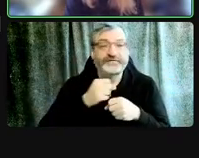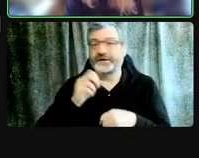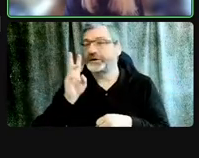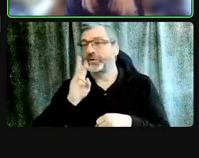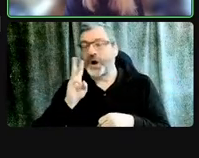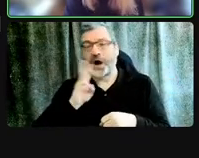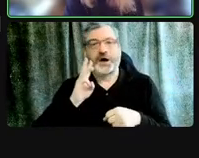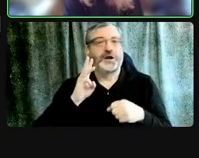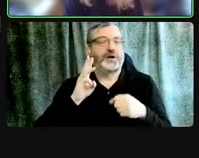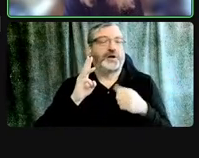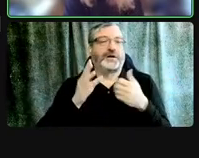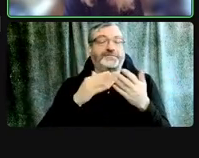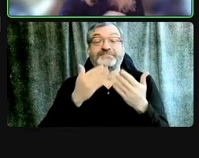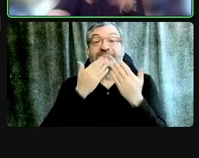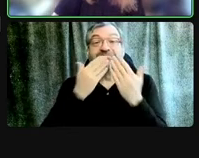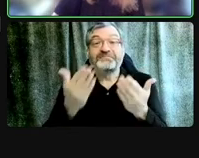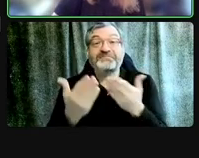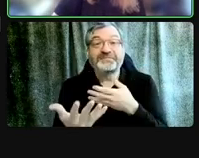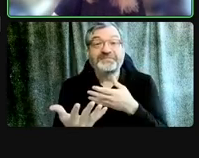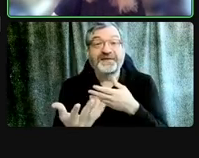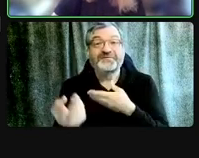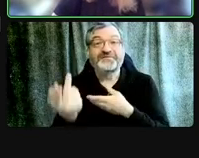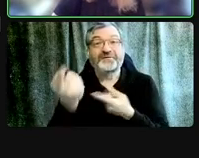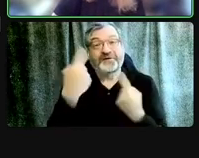Thanks for being with us.